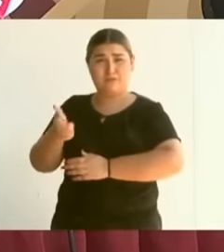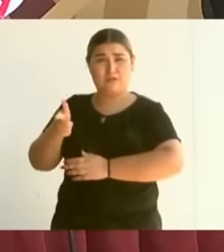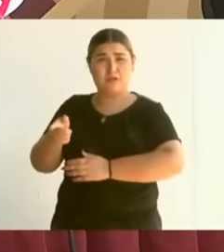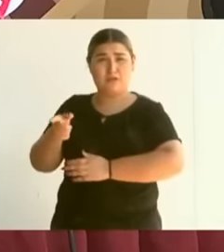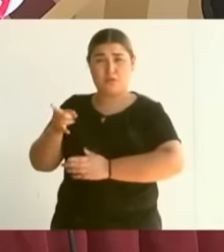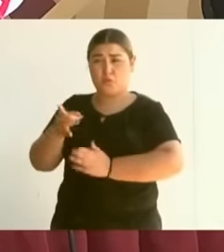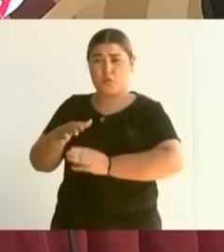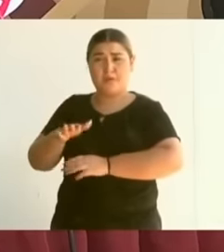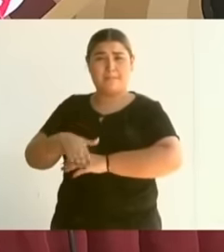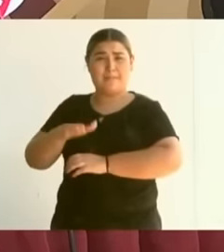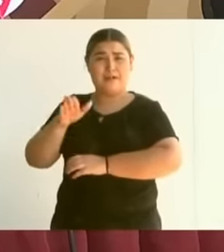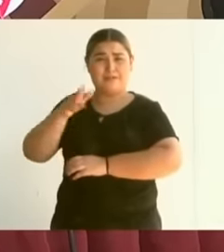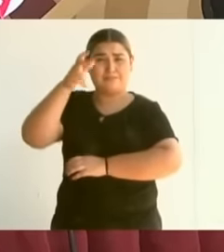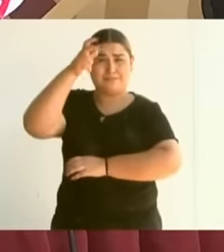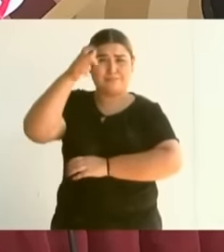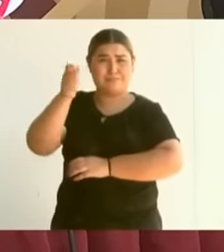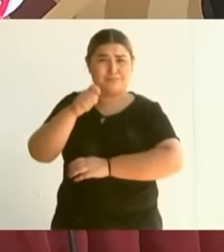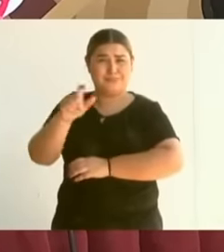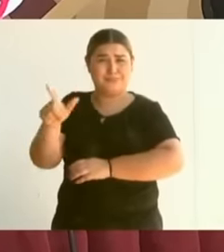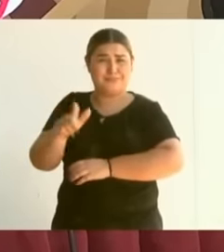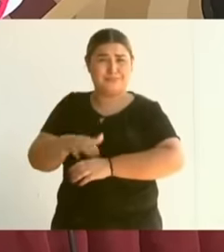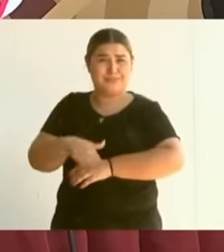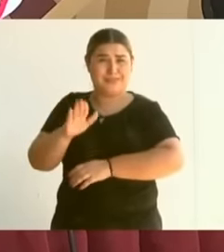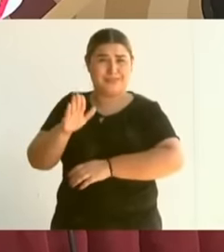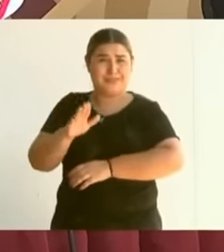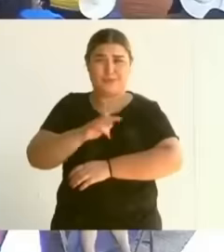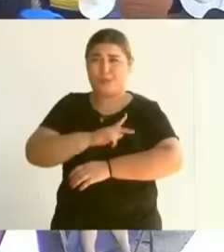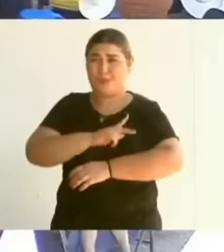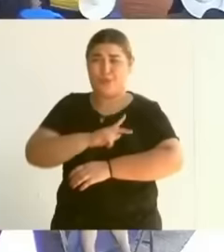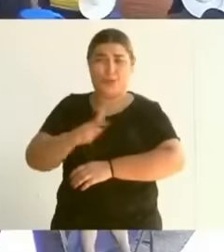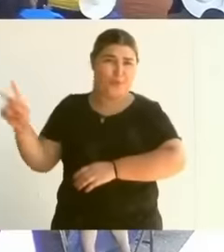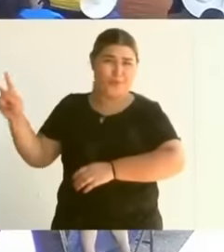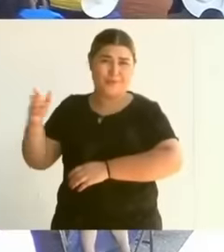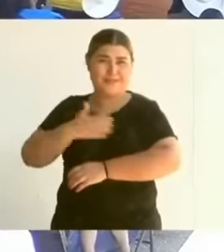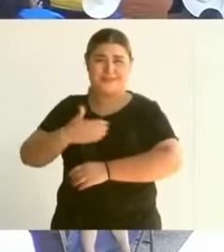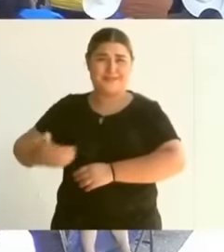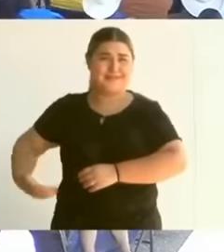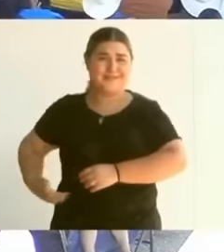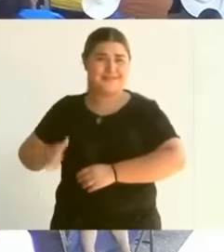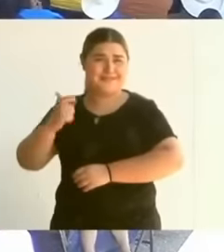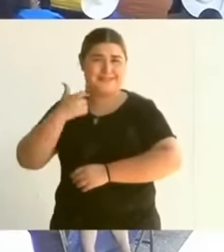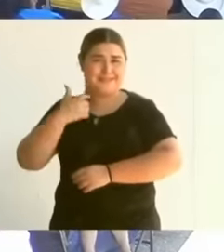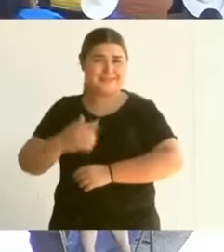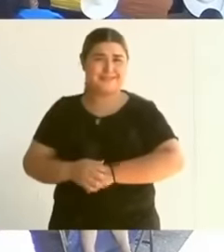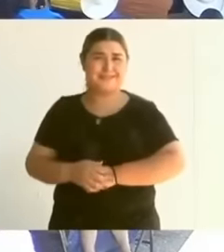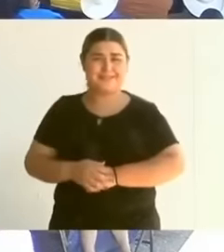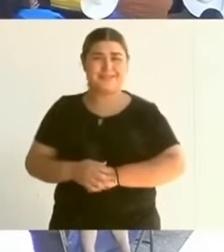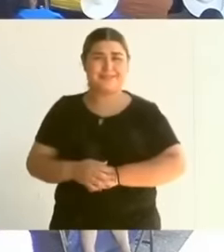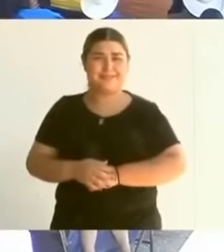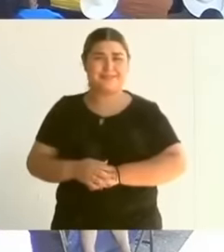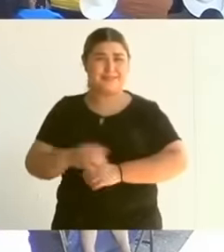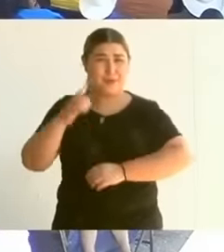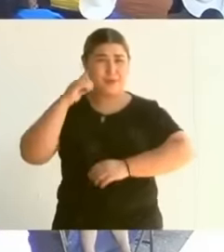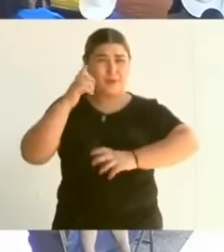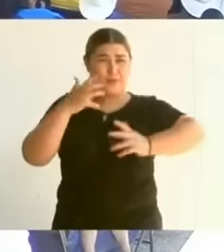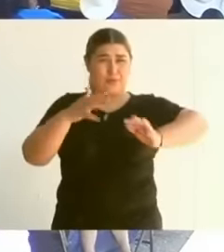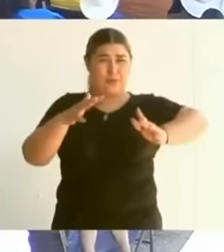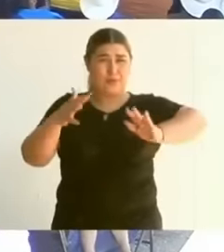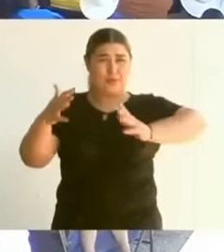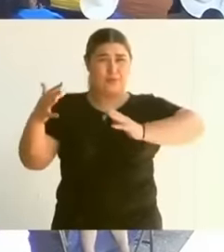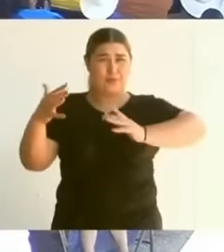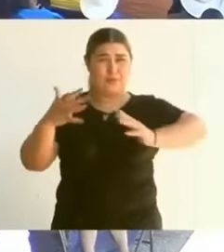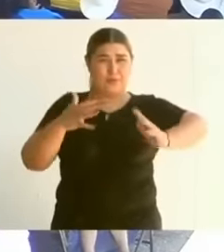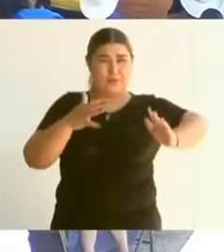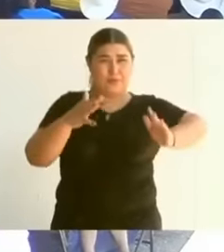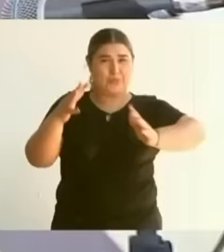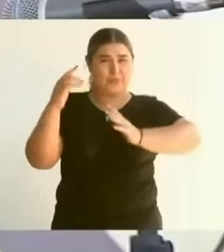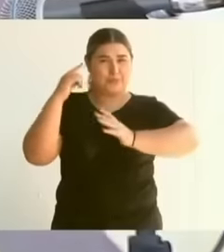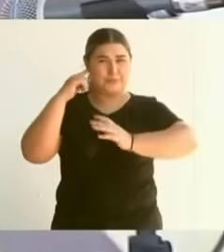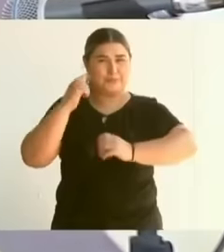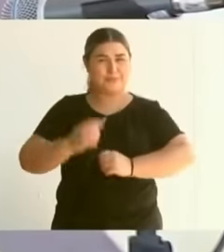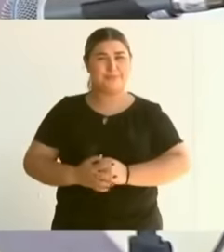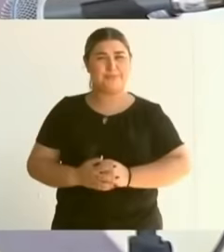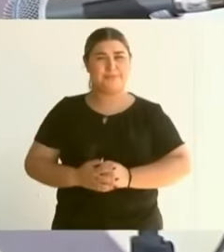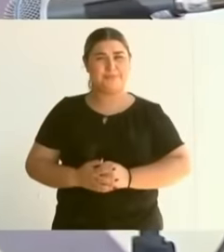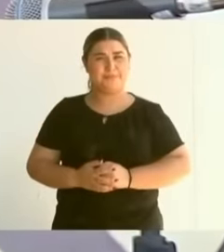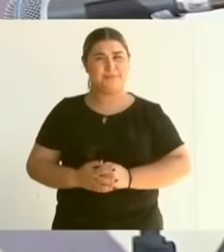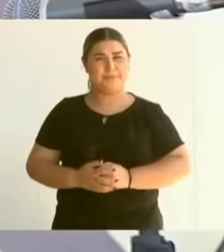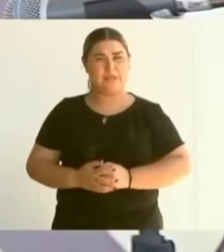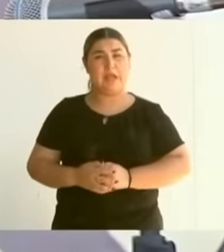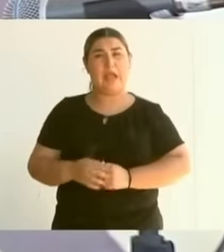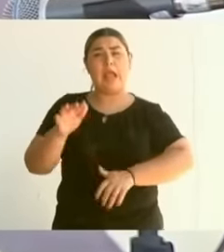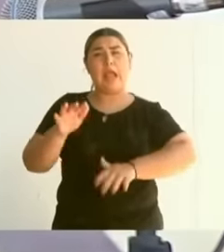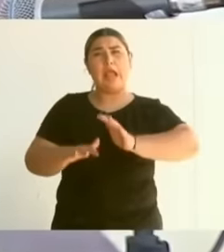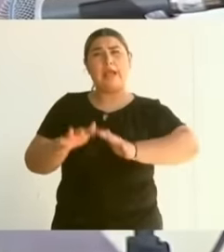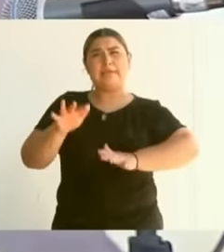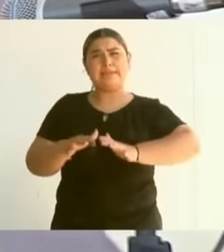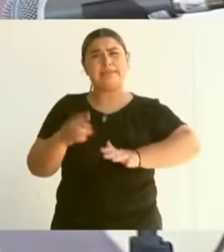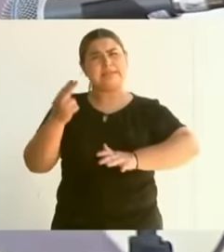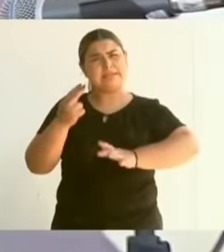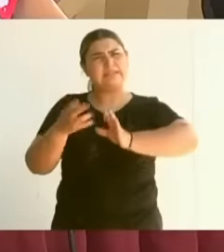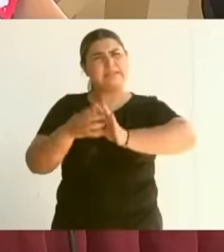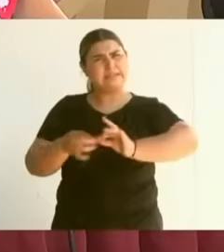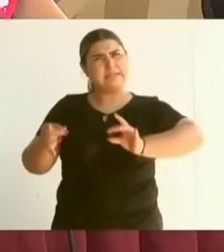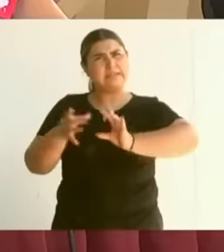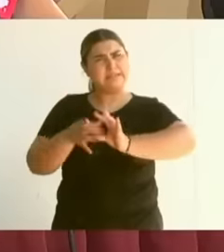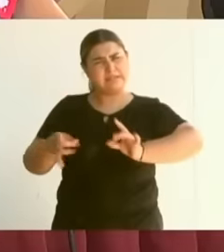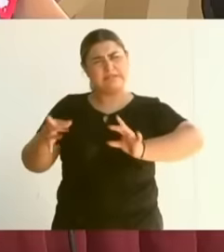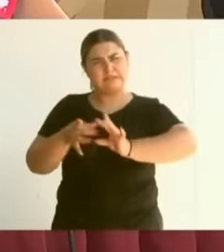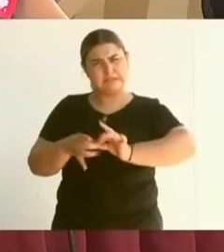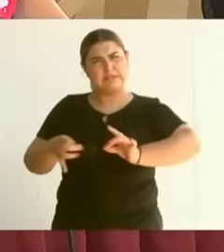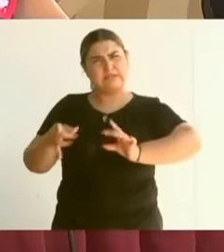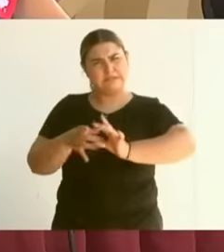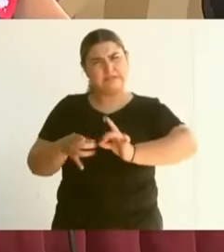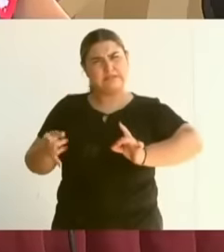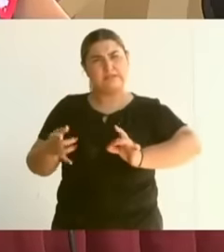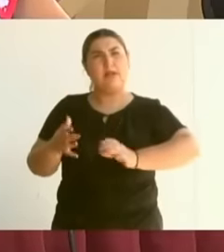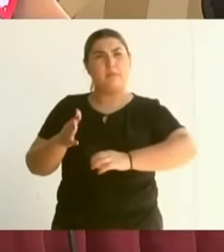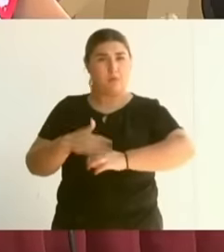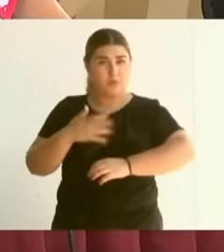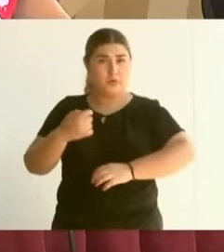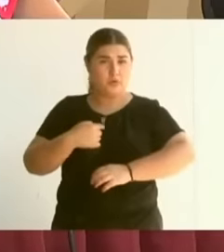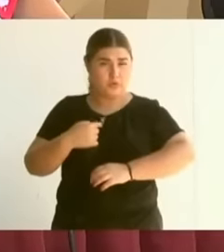presidents sometimes have to explain things. That's why I